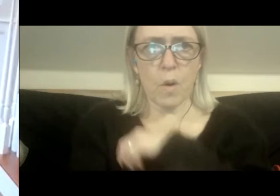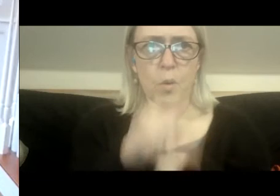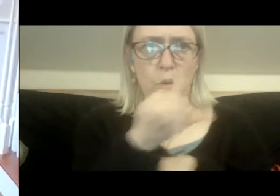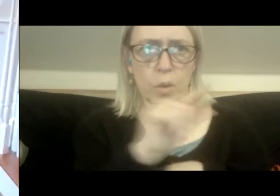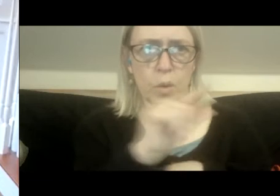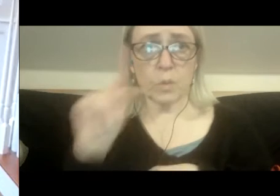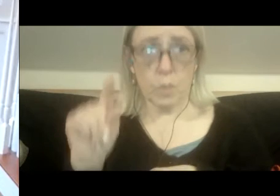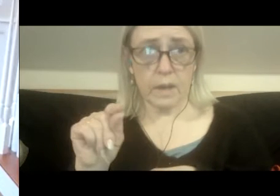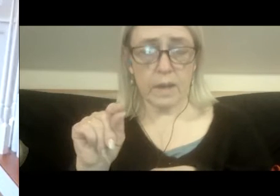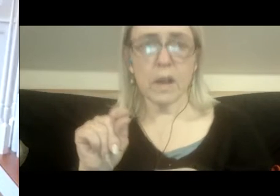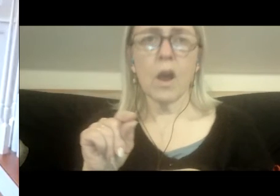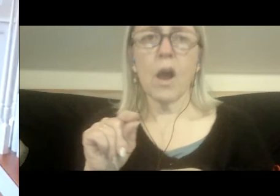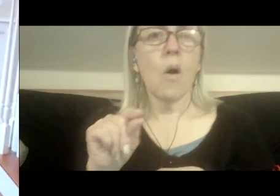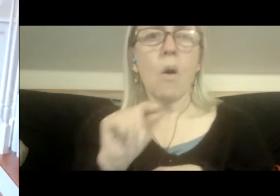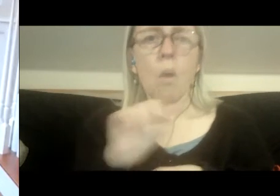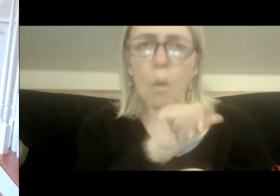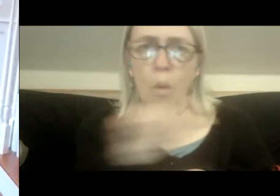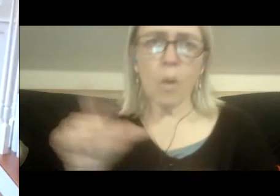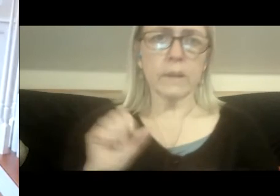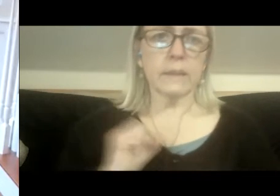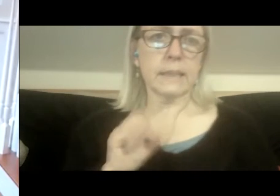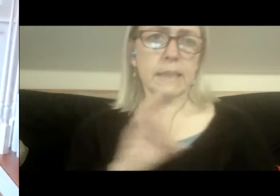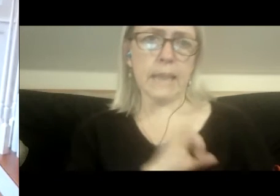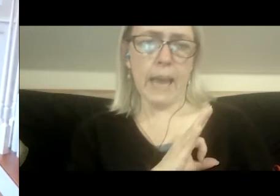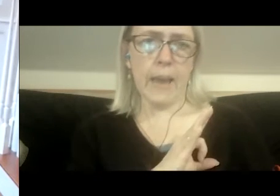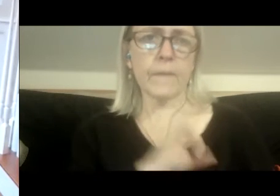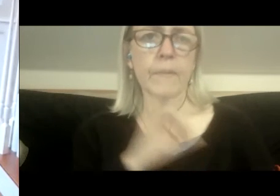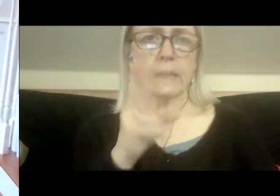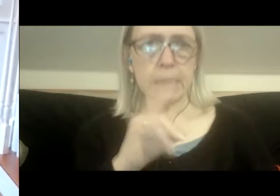through a reflection and education series about diversity and inclusion,